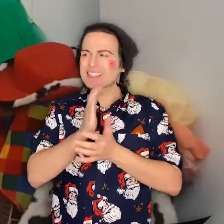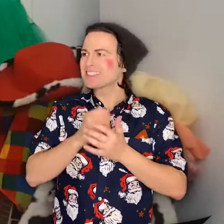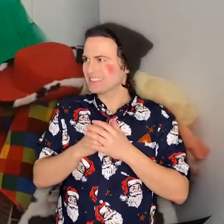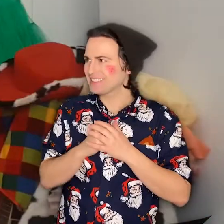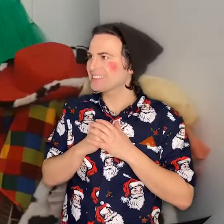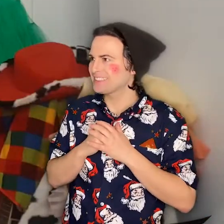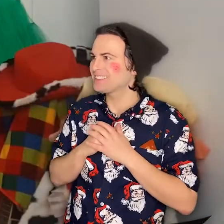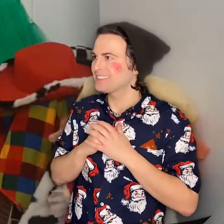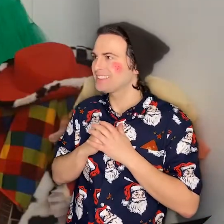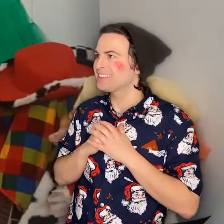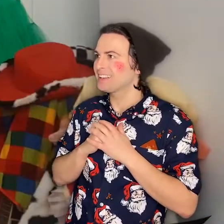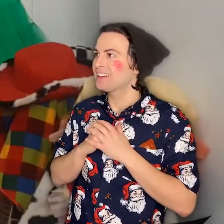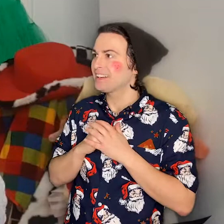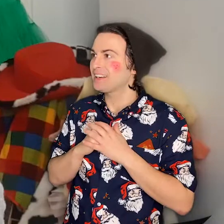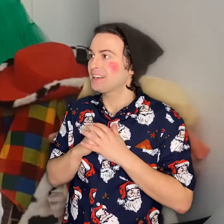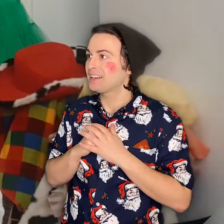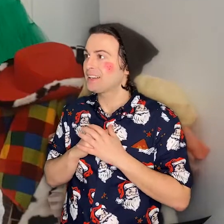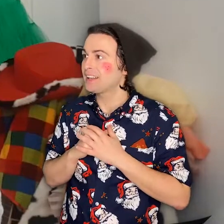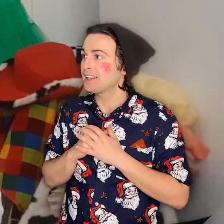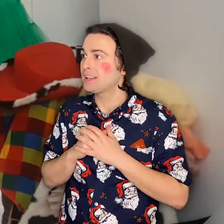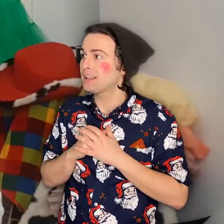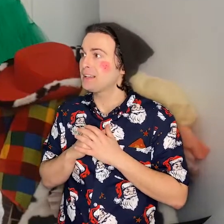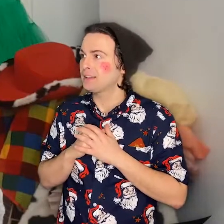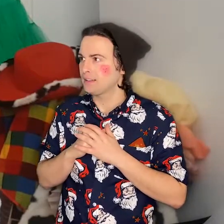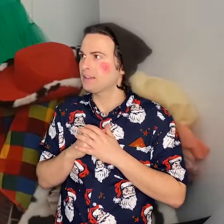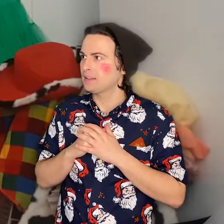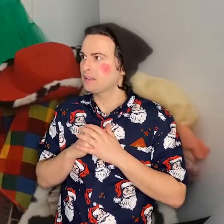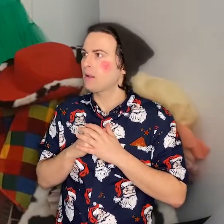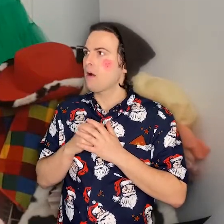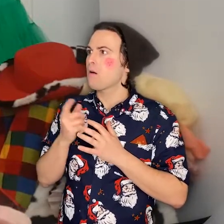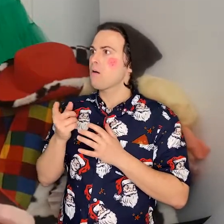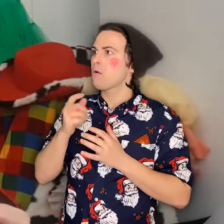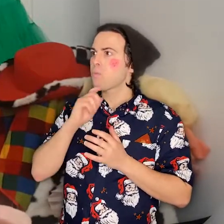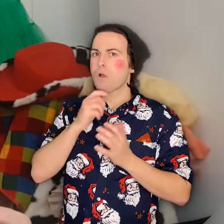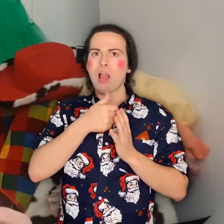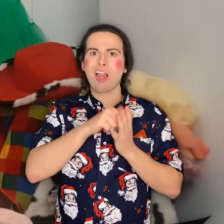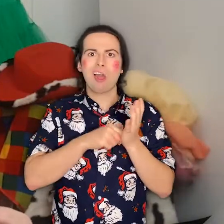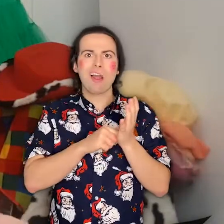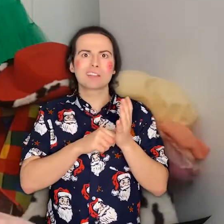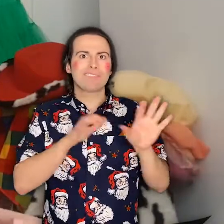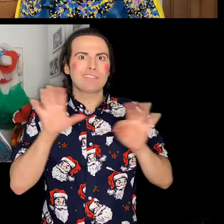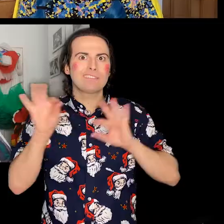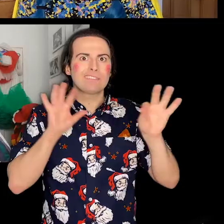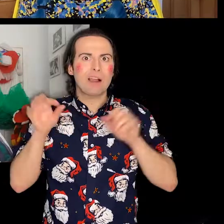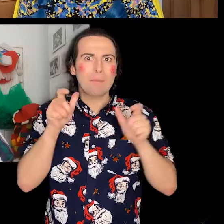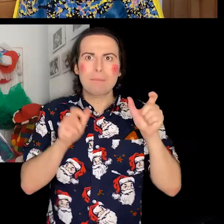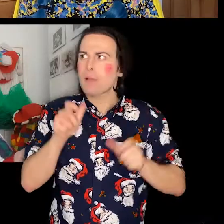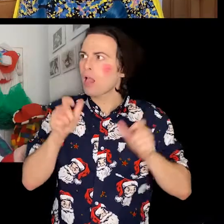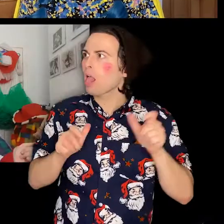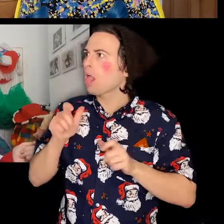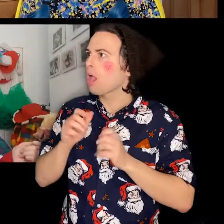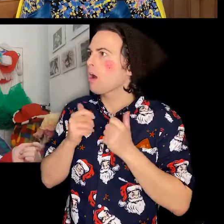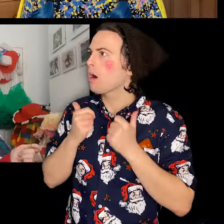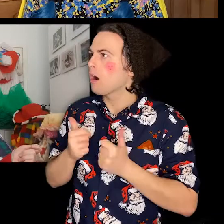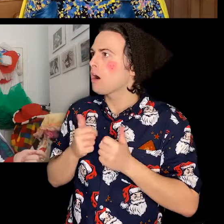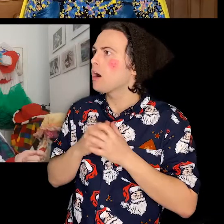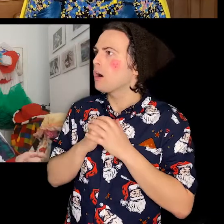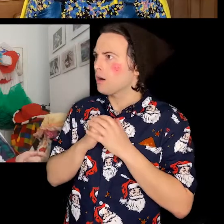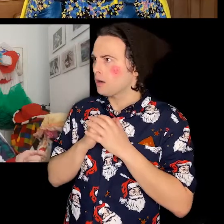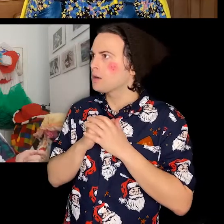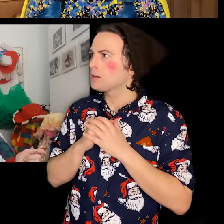Now just the guest list to sort out. So, you said, your Jaqueline is away. Senga can you